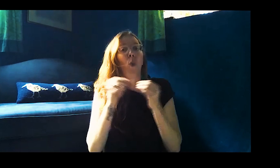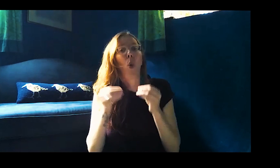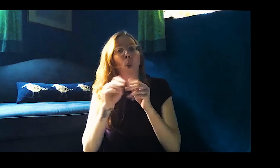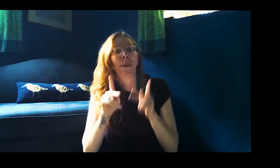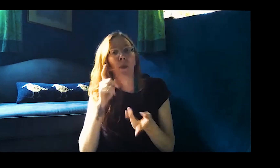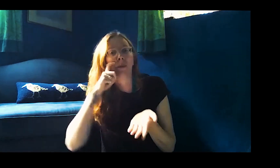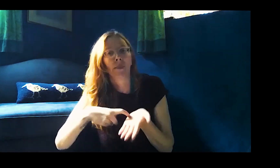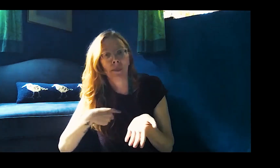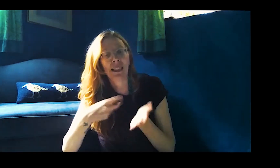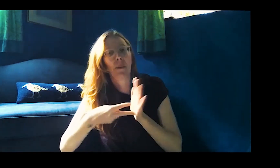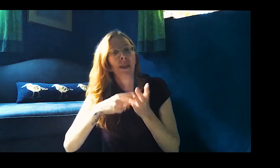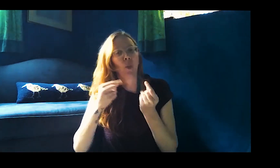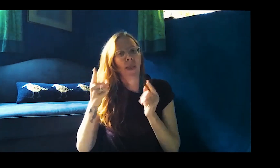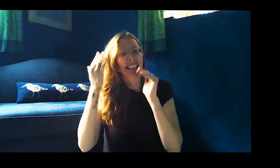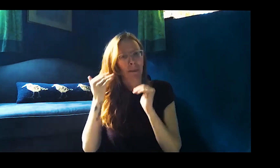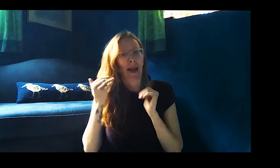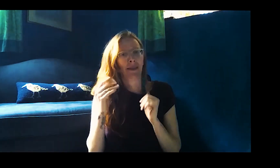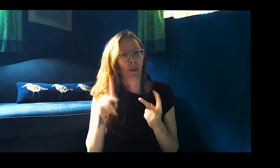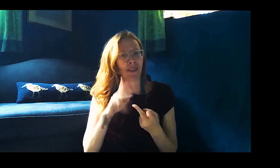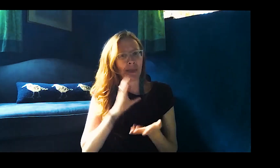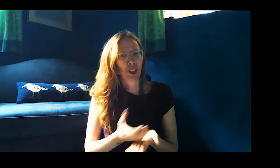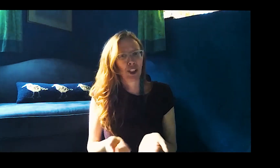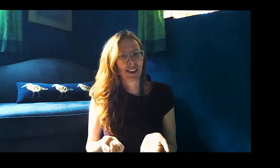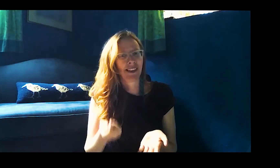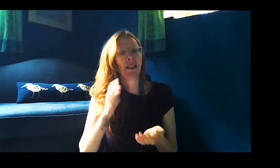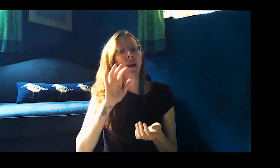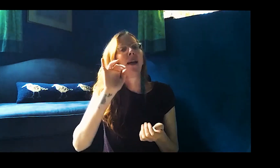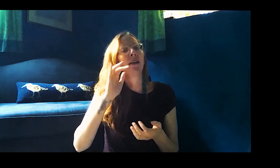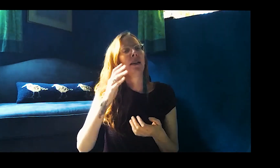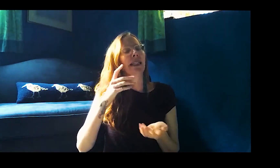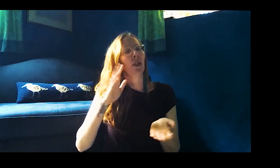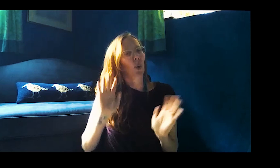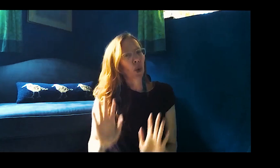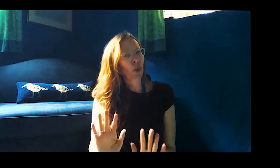and I feel like the more people know who I am then their expectations get higher and higher, and